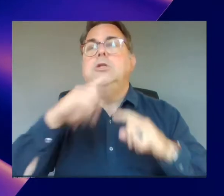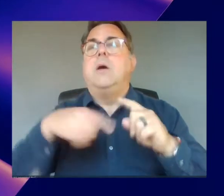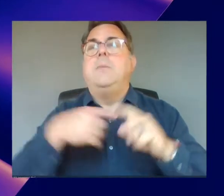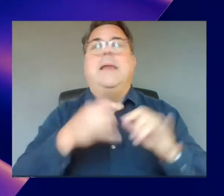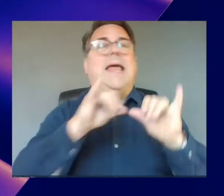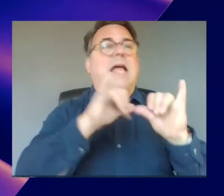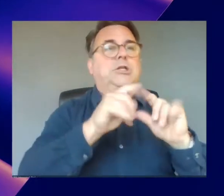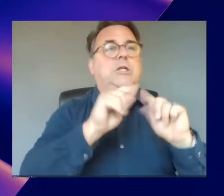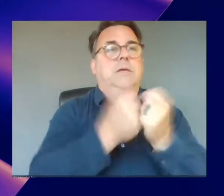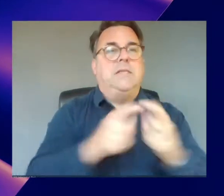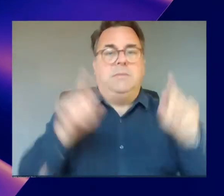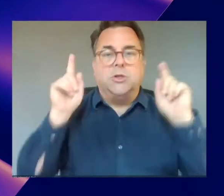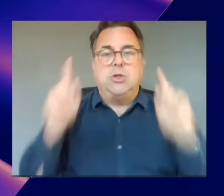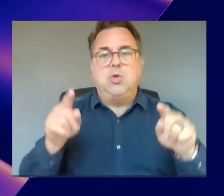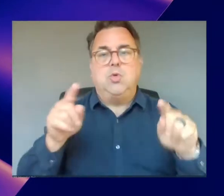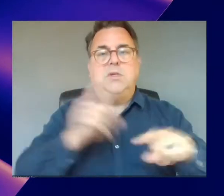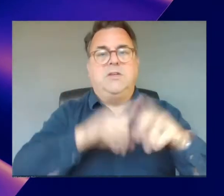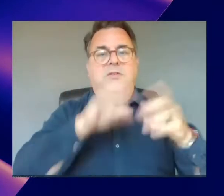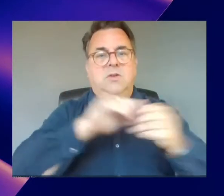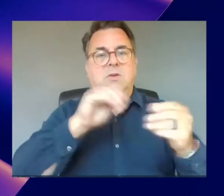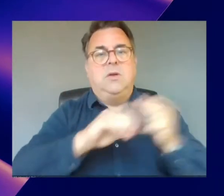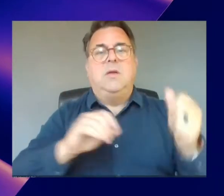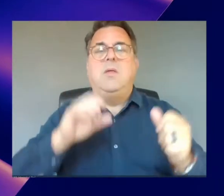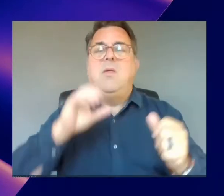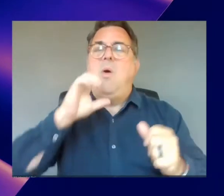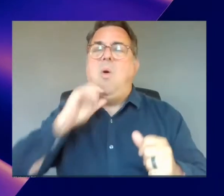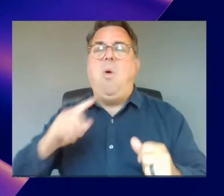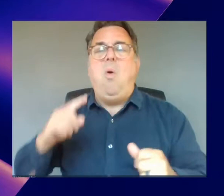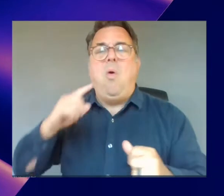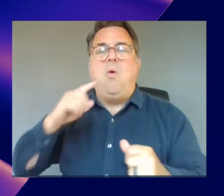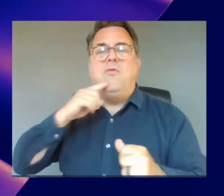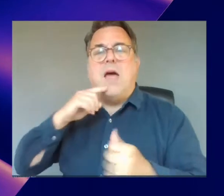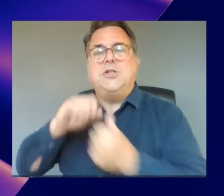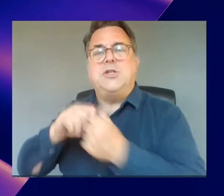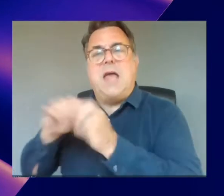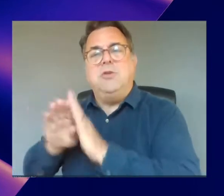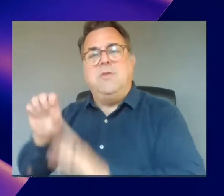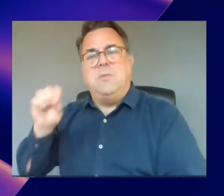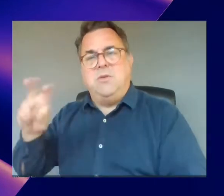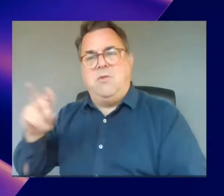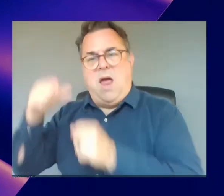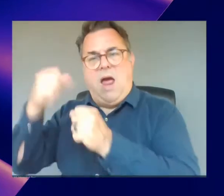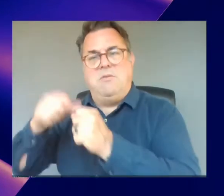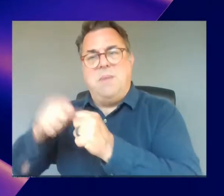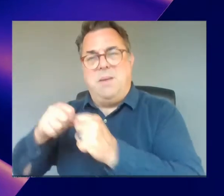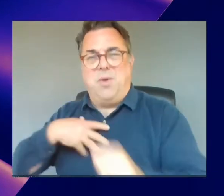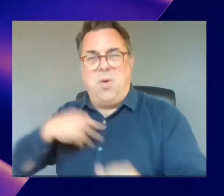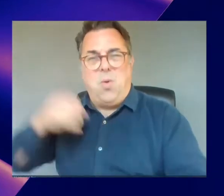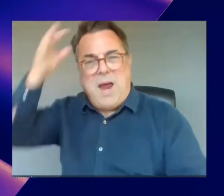Okay, so sort of the old way of doing software development, which I remember, I got gray hair. I remember doing things this way.